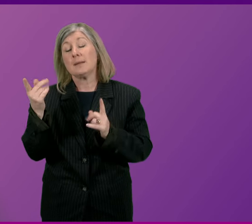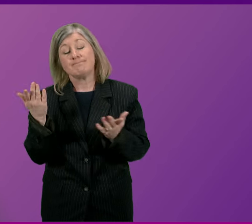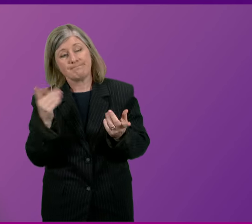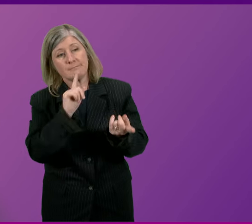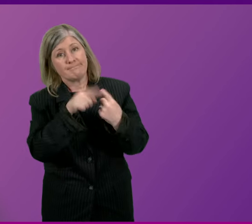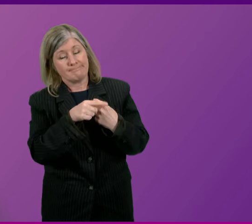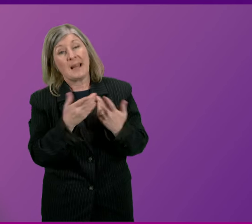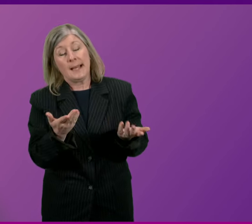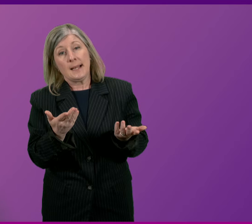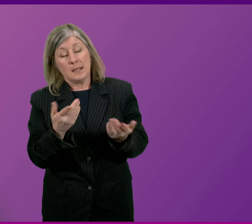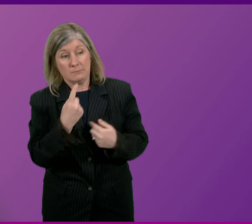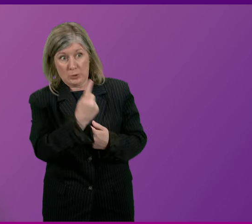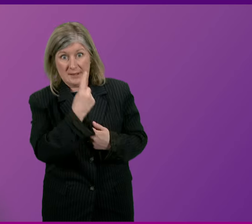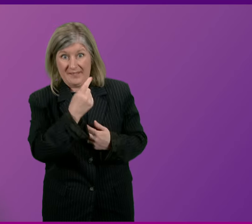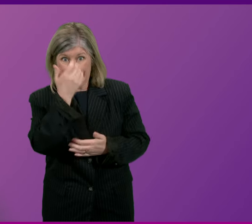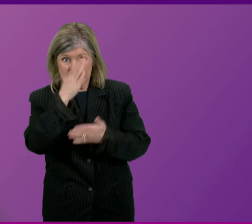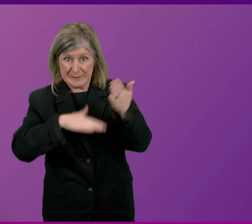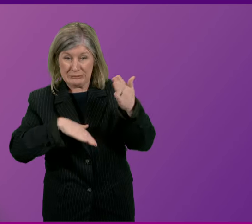As an experienced member of the Parliament’s Criminal Justice Committee,